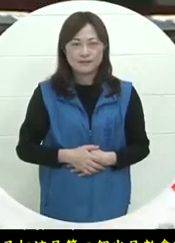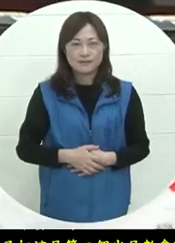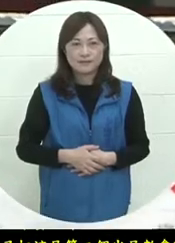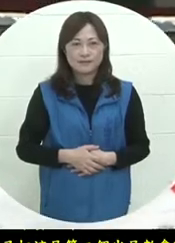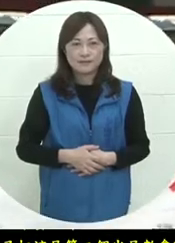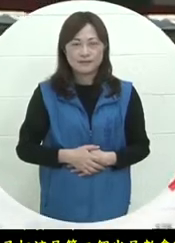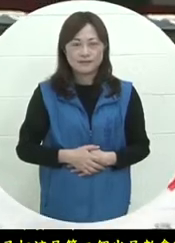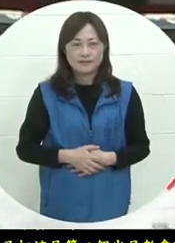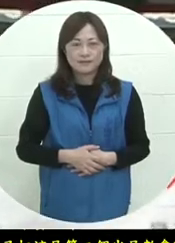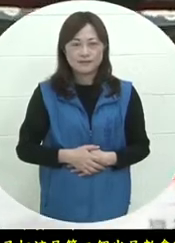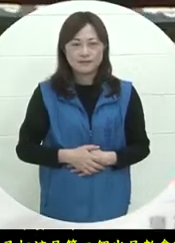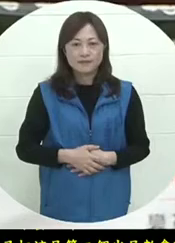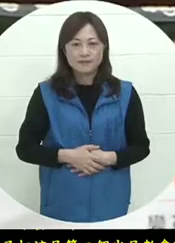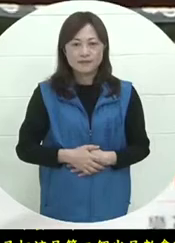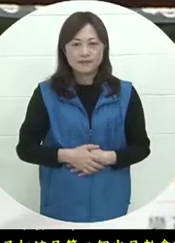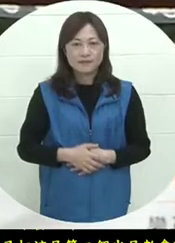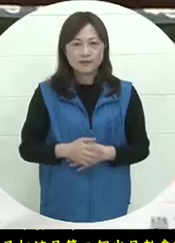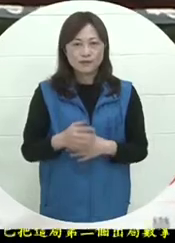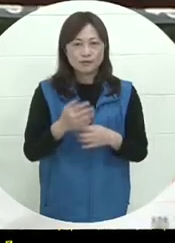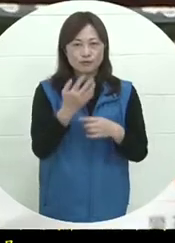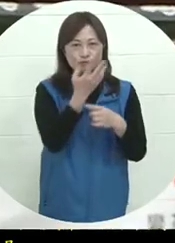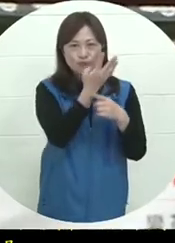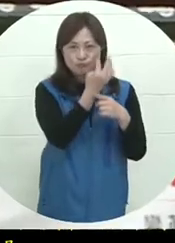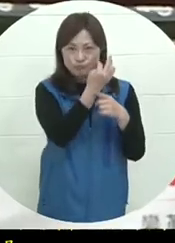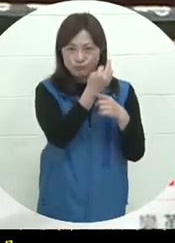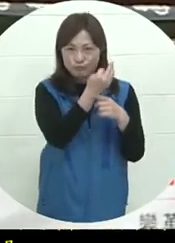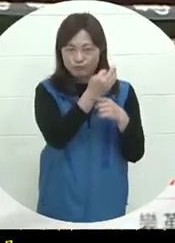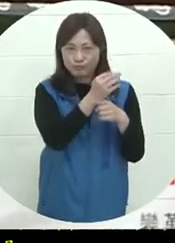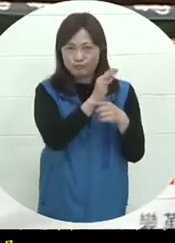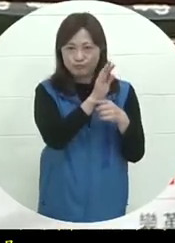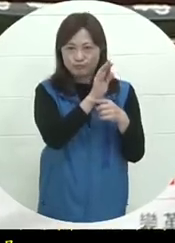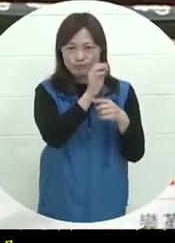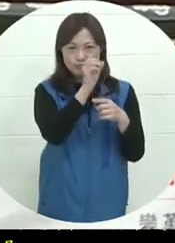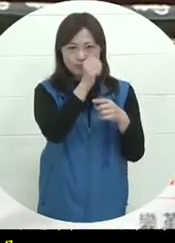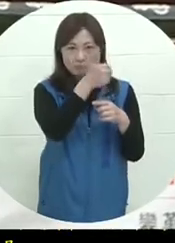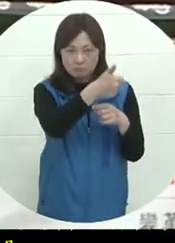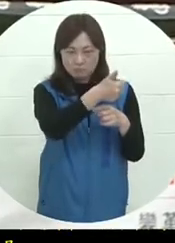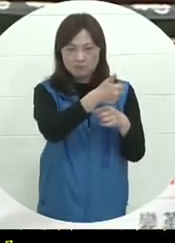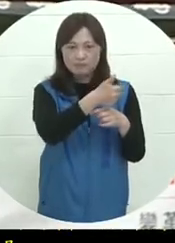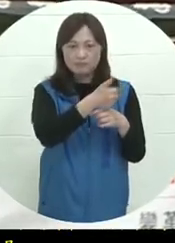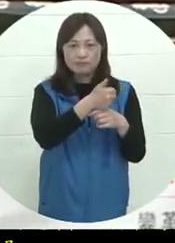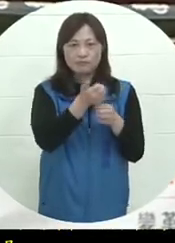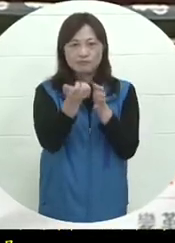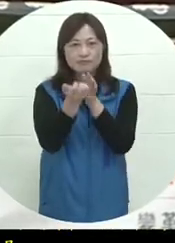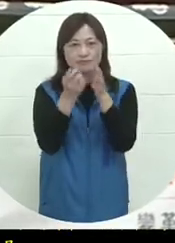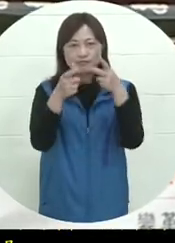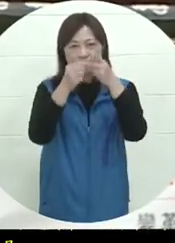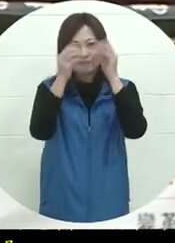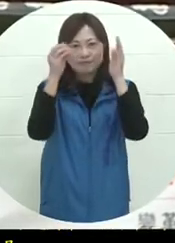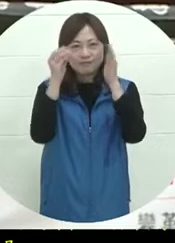He had the resources to score points. In fact, the second game was more difficult to throw. Oda just happened to